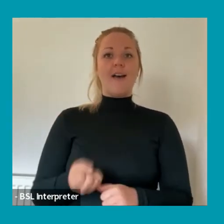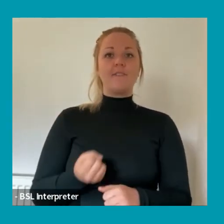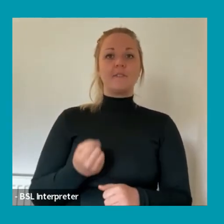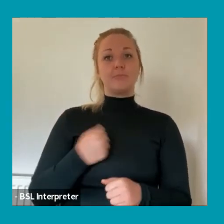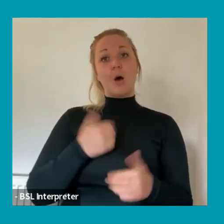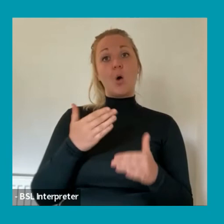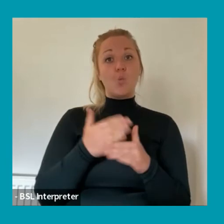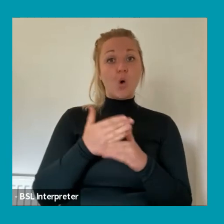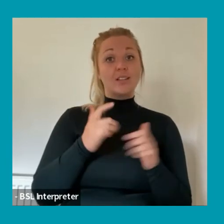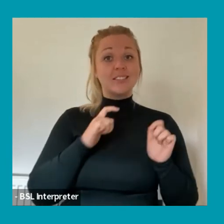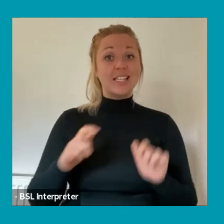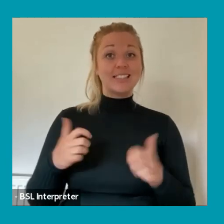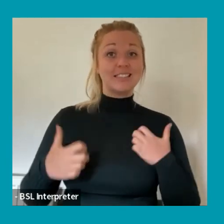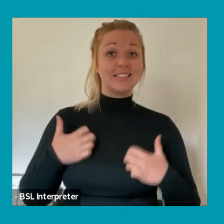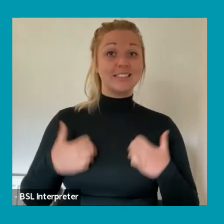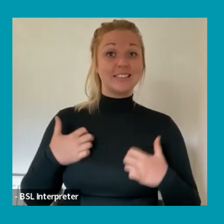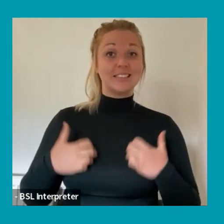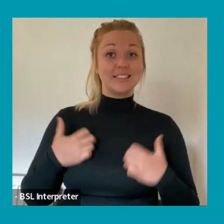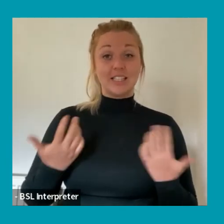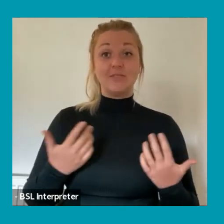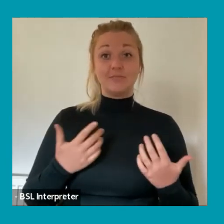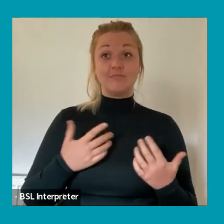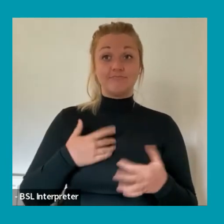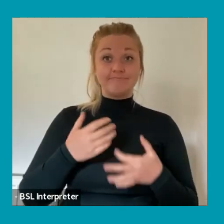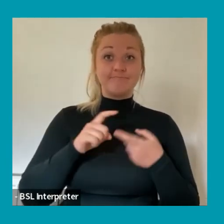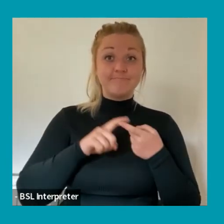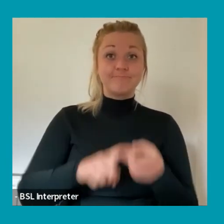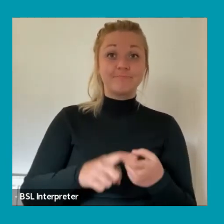He wasn't sort of-- He was supported but not wrappedded in cotton wool